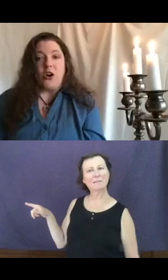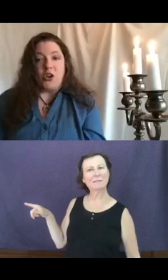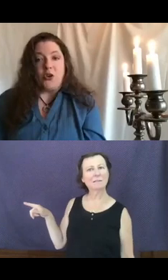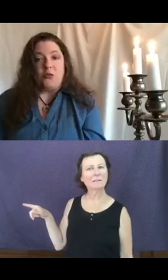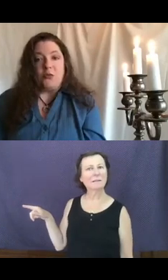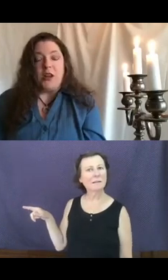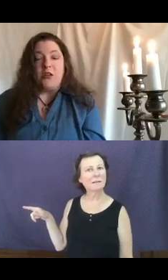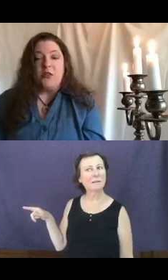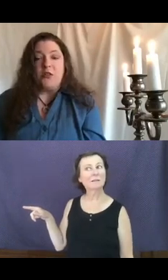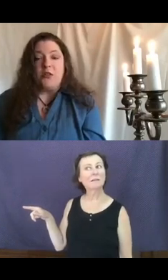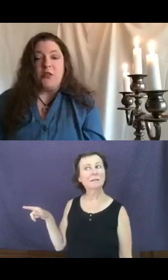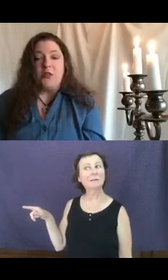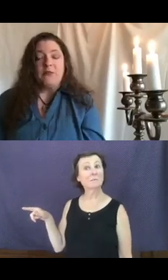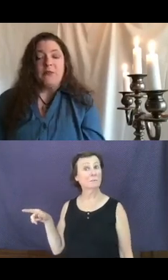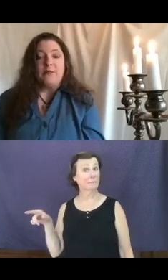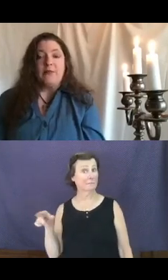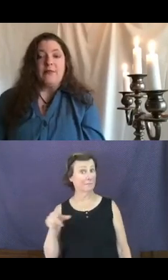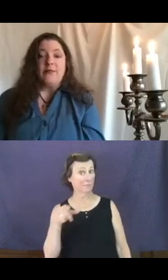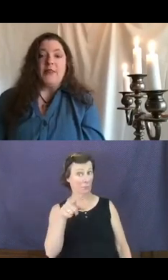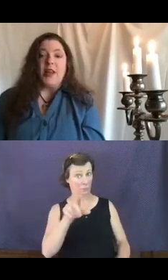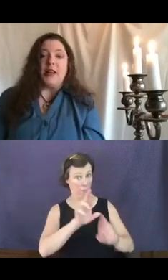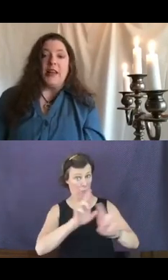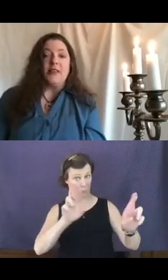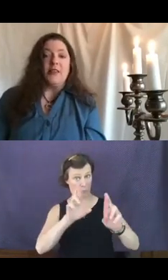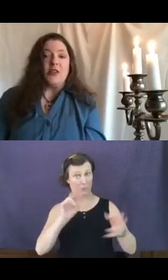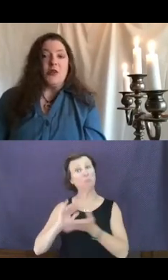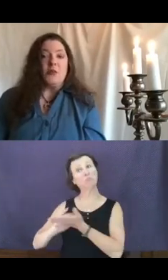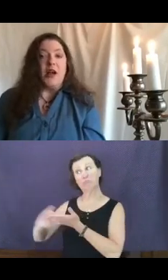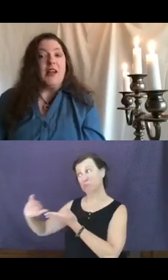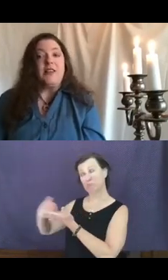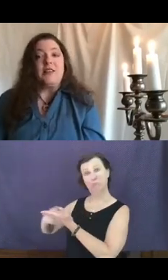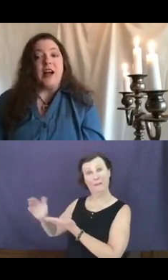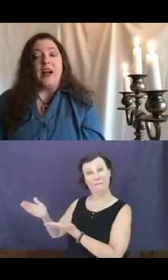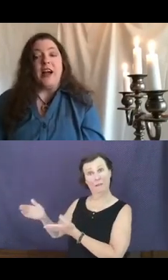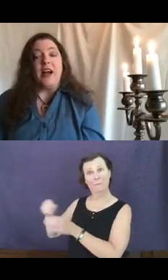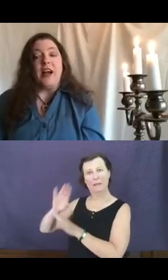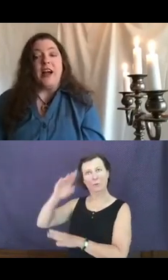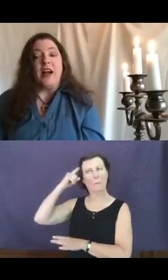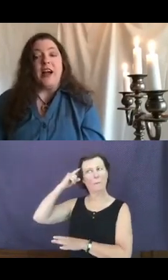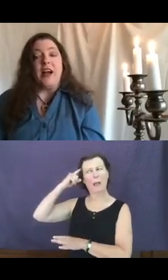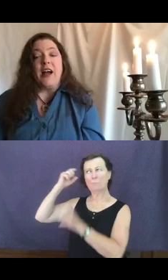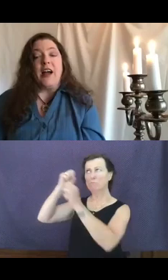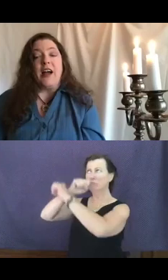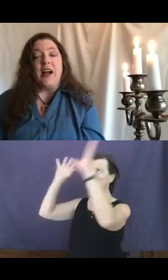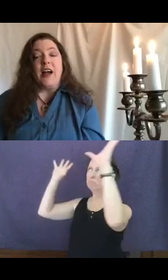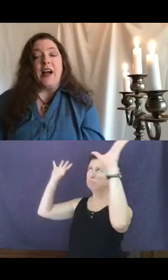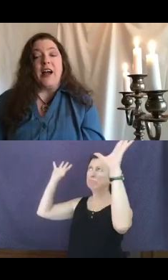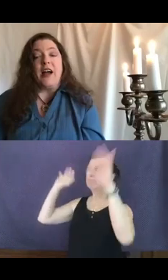Are you ready to forgive them, at least in your mind's eye?